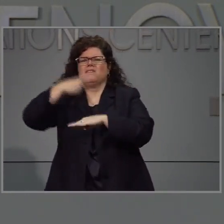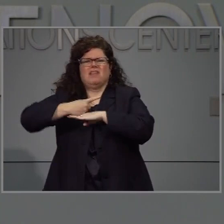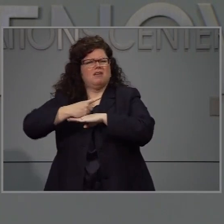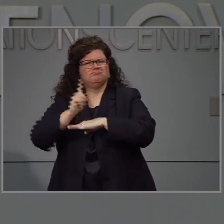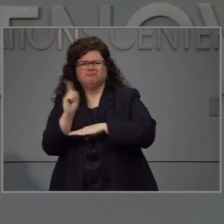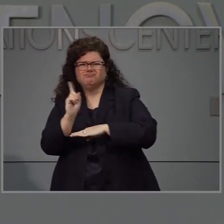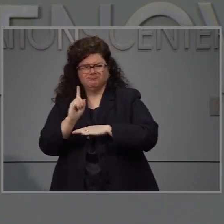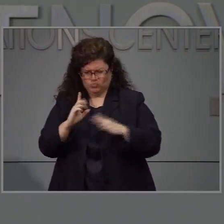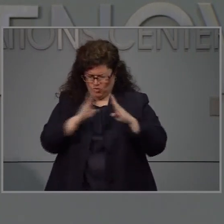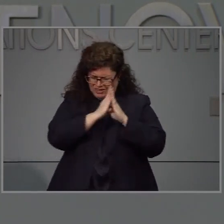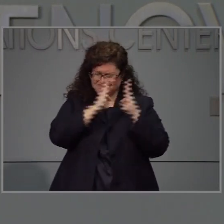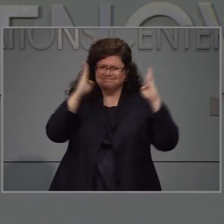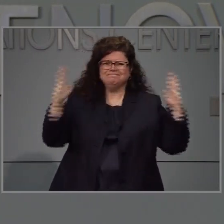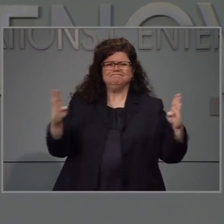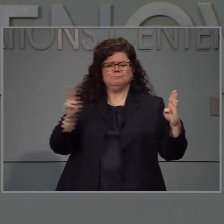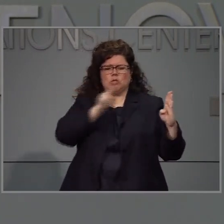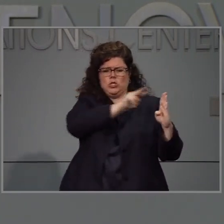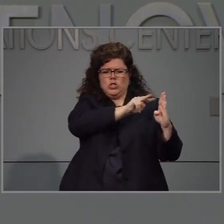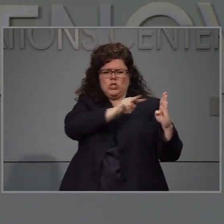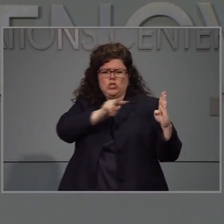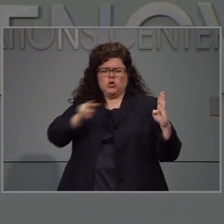ONE AS YOU KNOW WE'VE BEEN